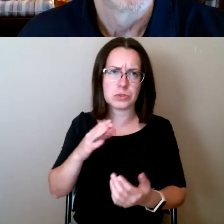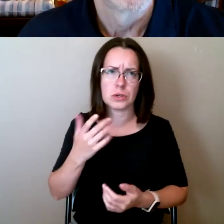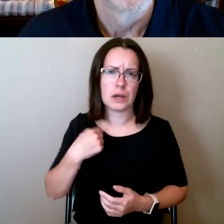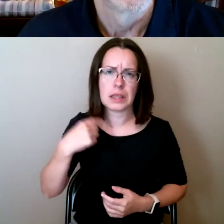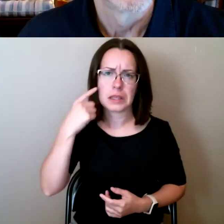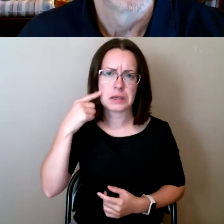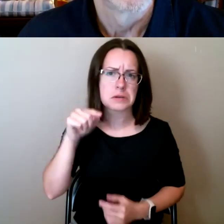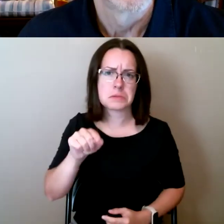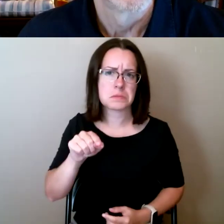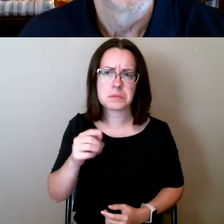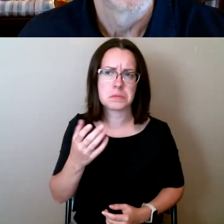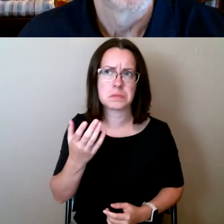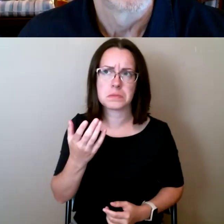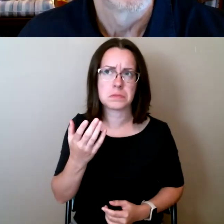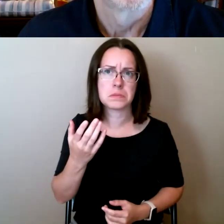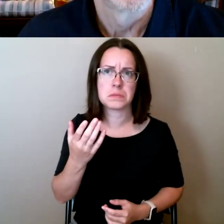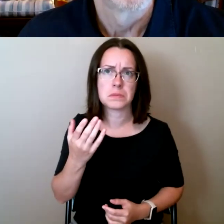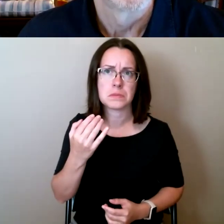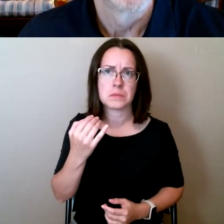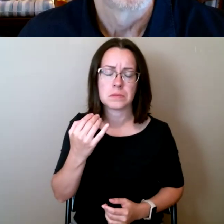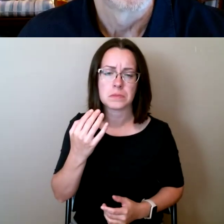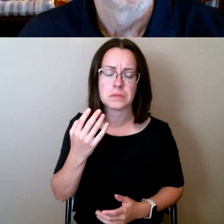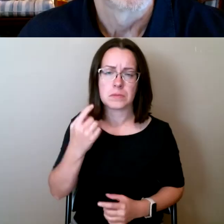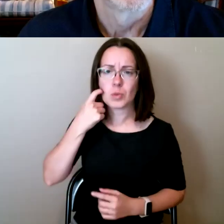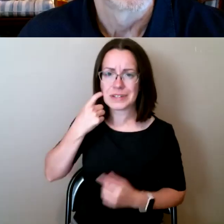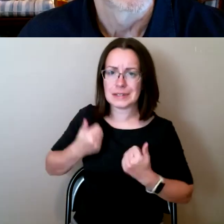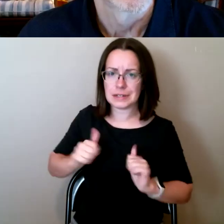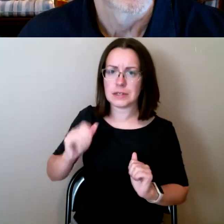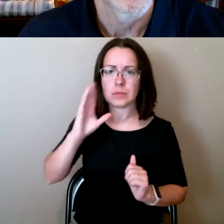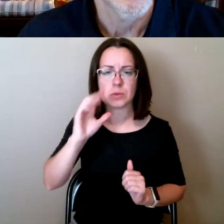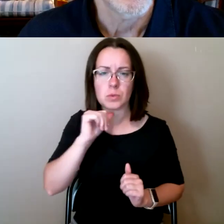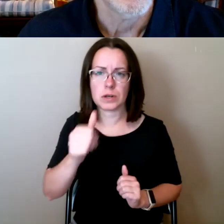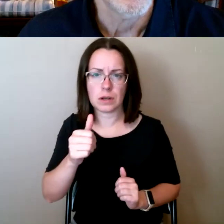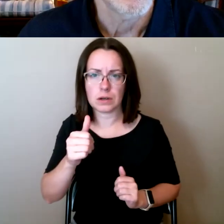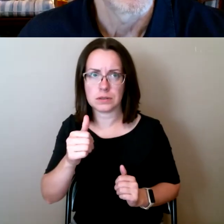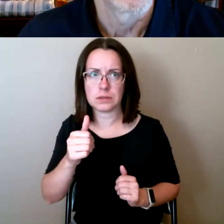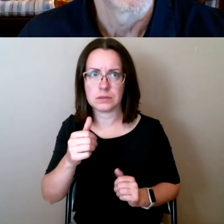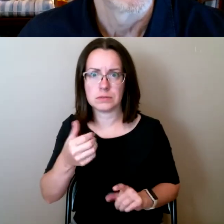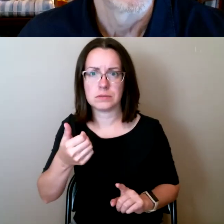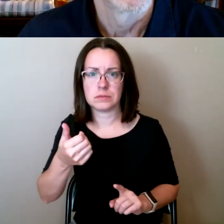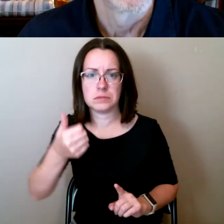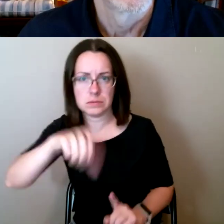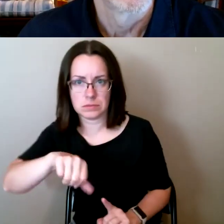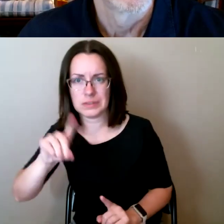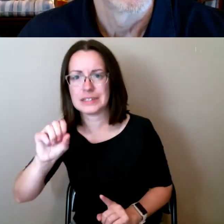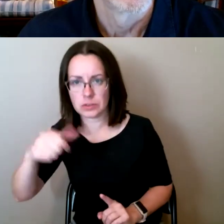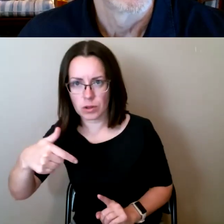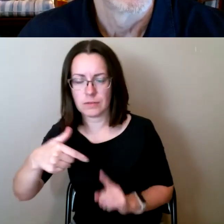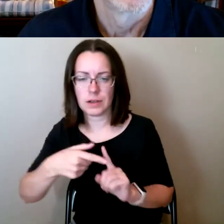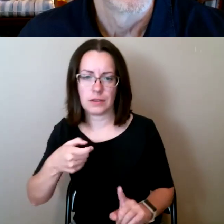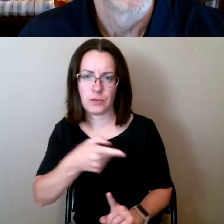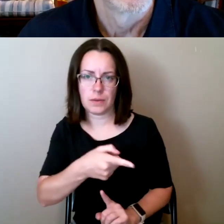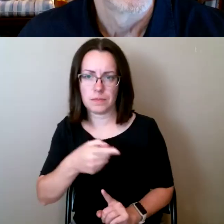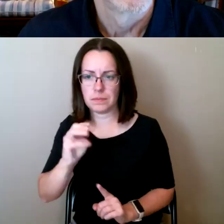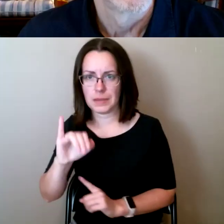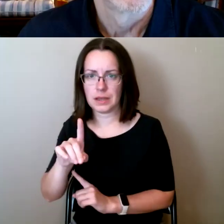um preclude uh a decision in support of that individual's choosing made but it certainly